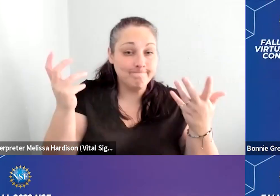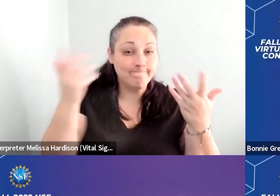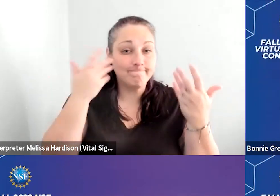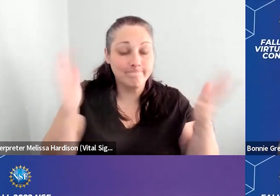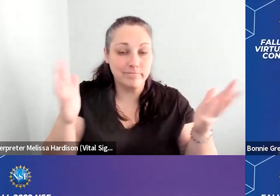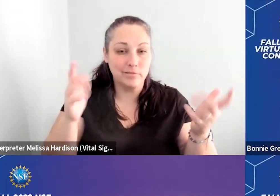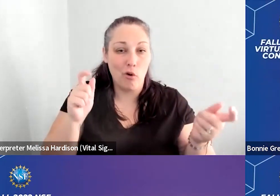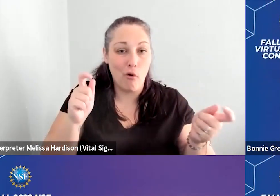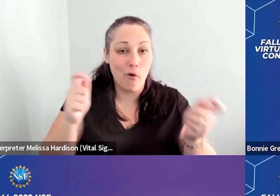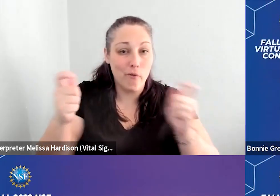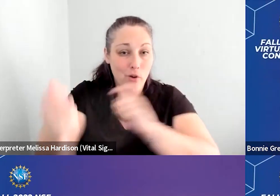It will be perpetually evolving.